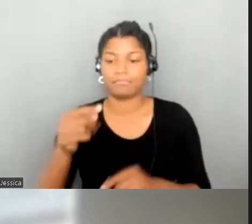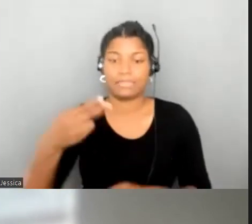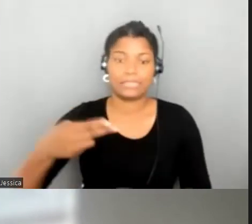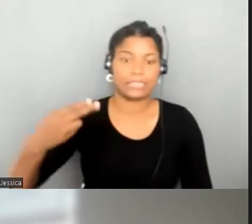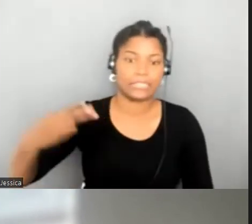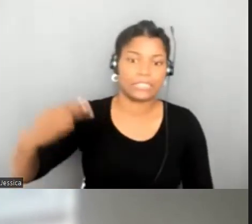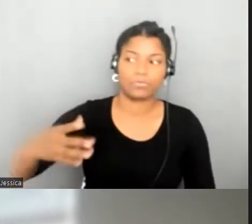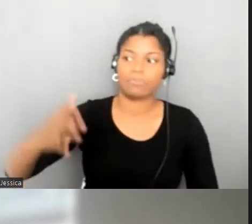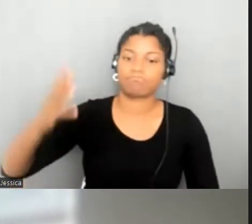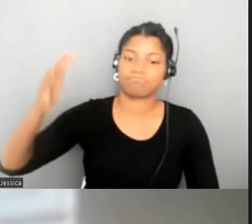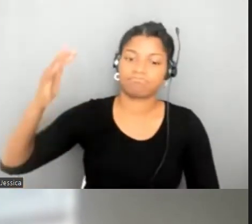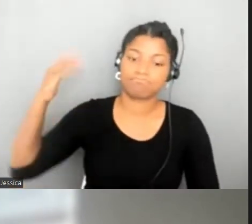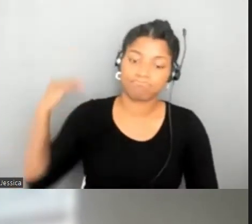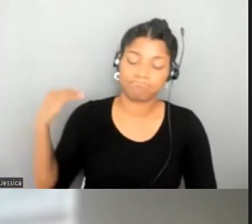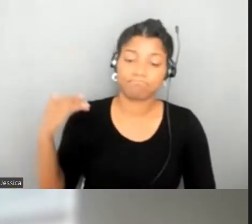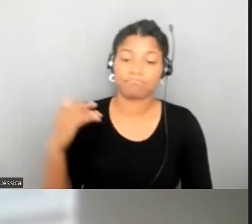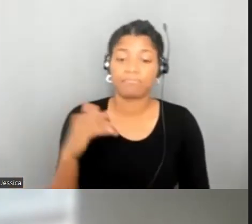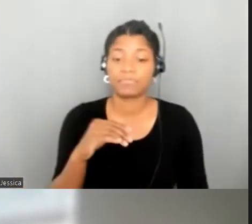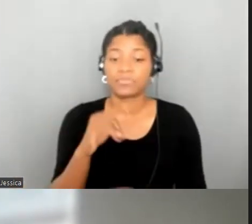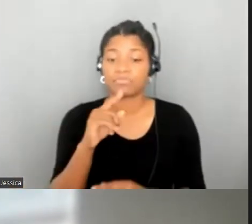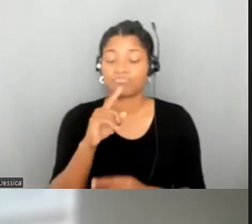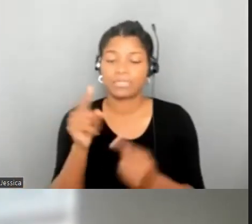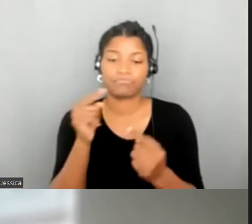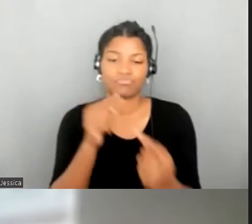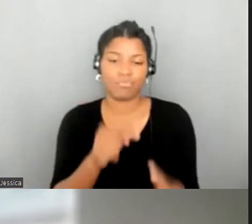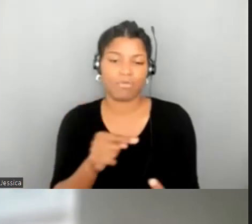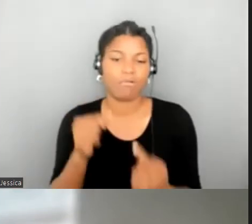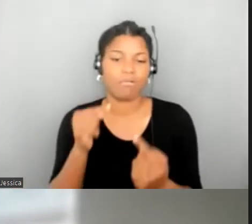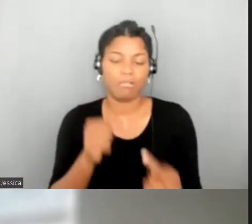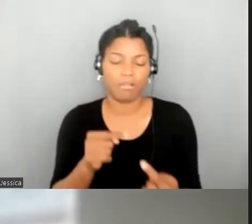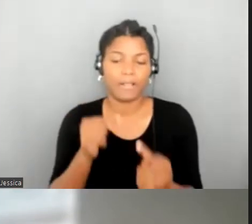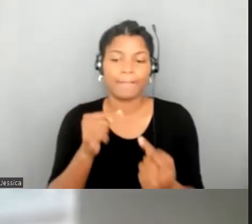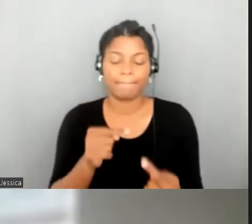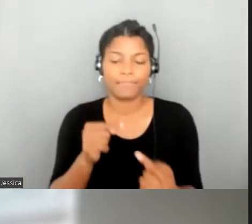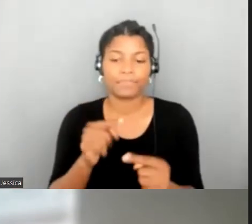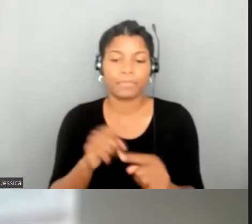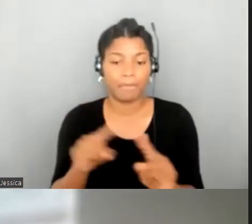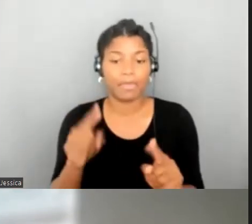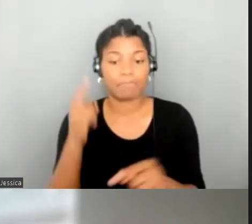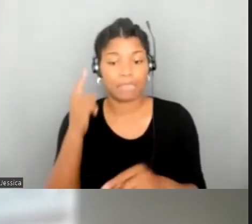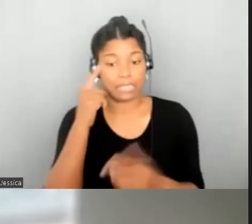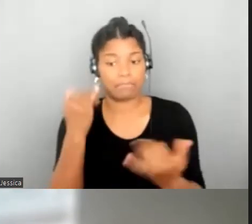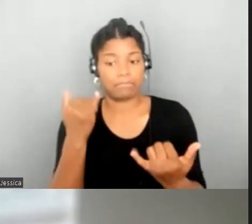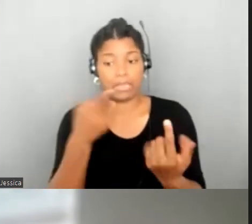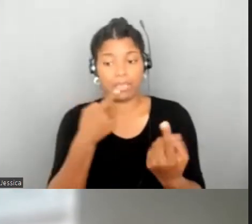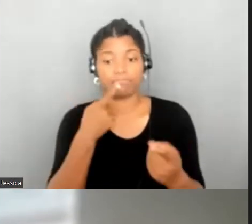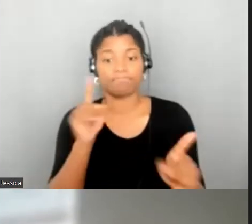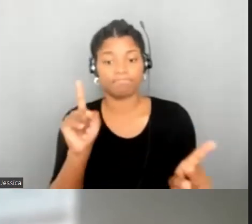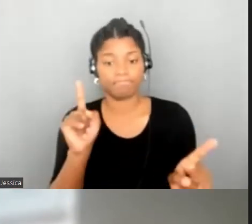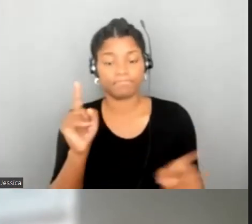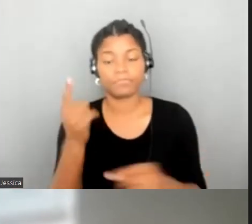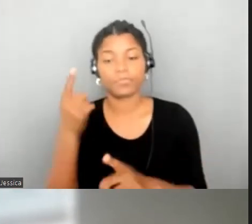It's a struggle to bring them in but has been effective, because one key thing they do is